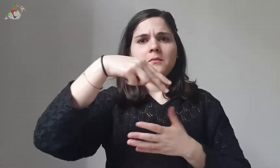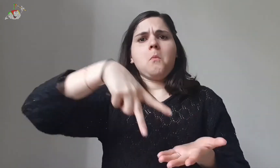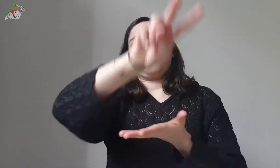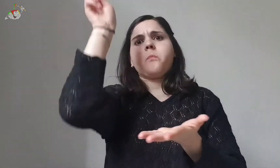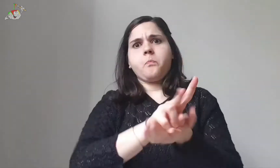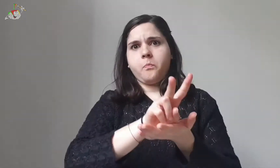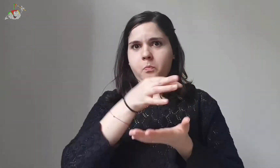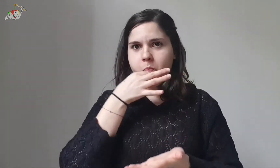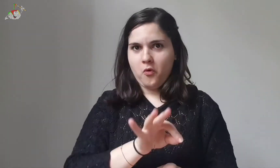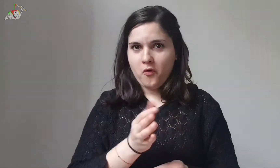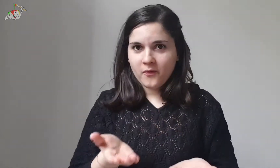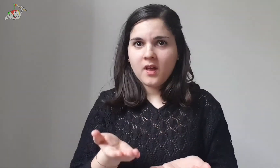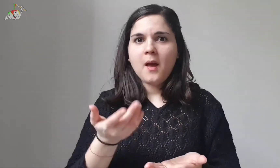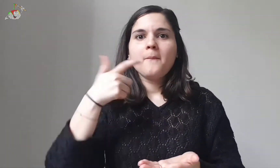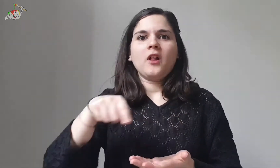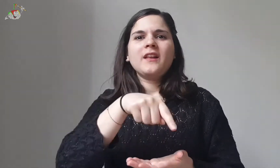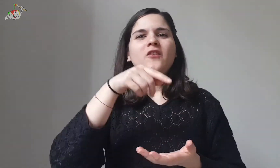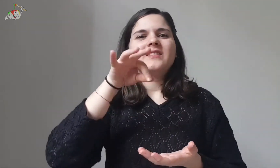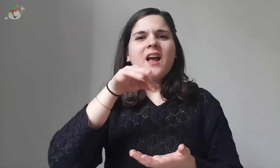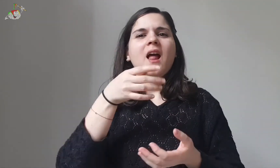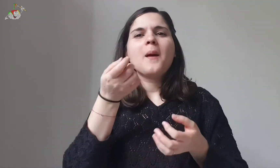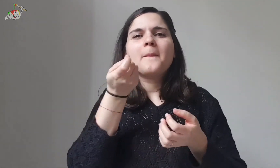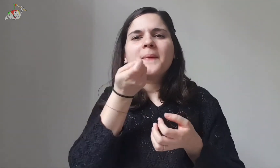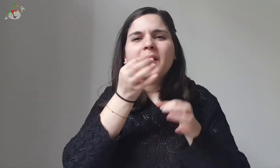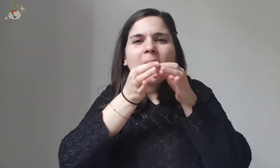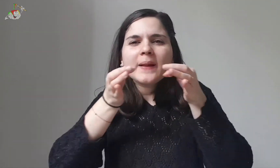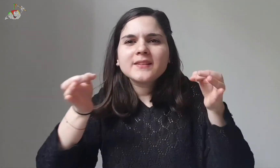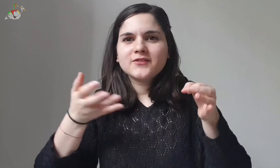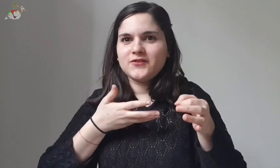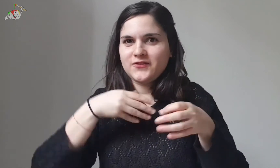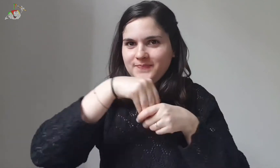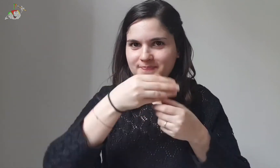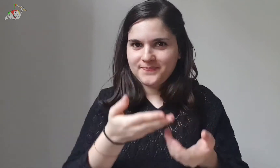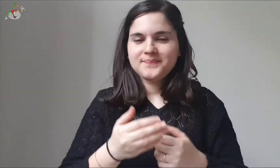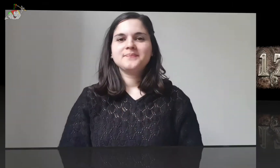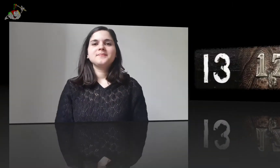can slip and fall ruinously due to the tiny spheroids typical of salt.